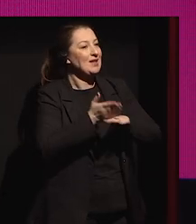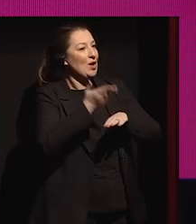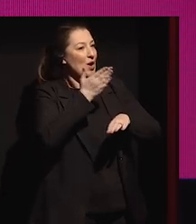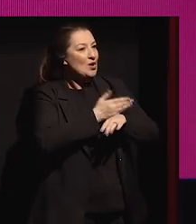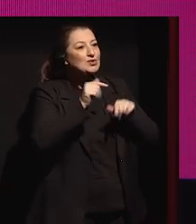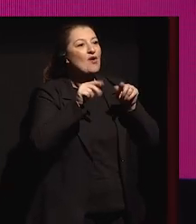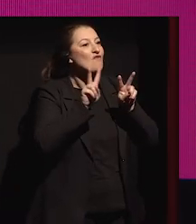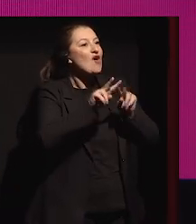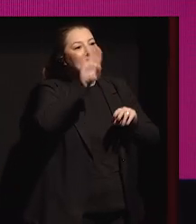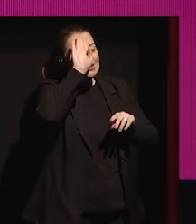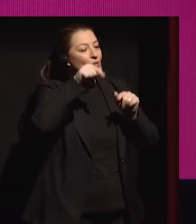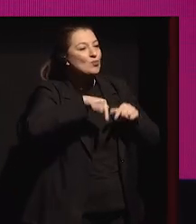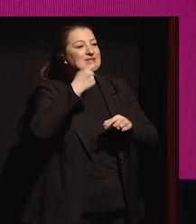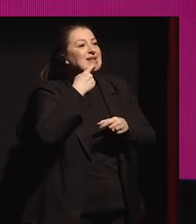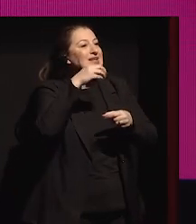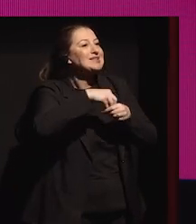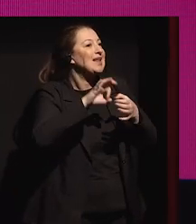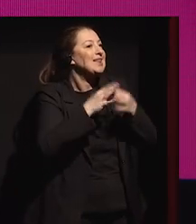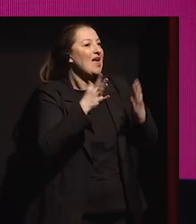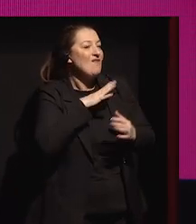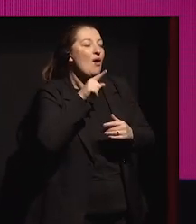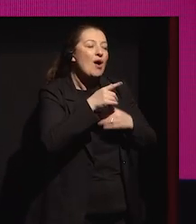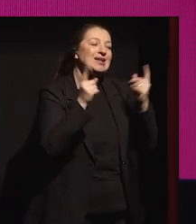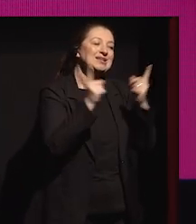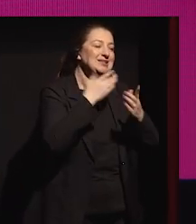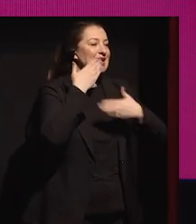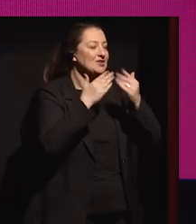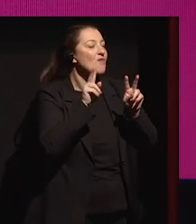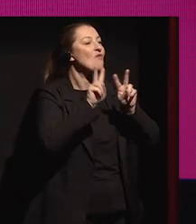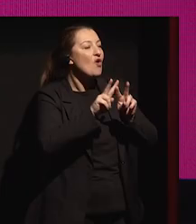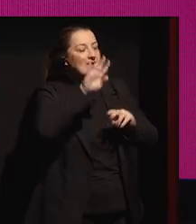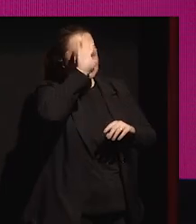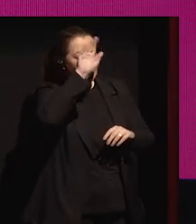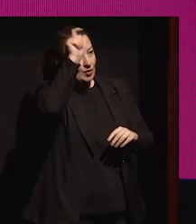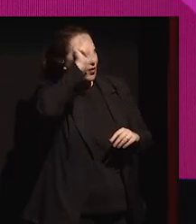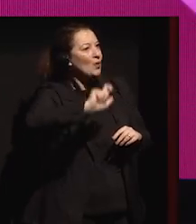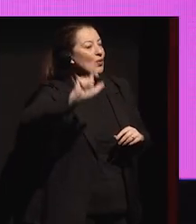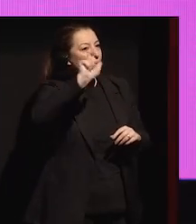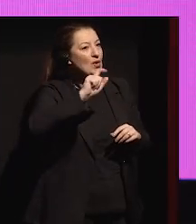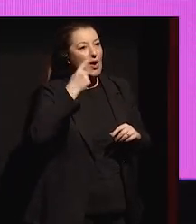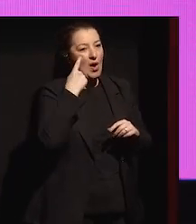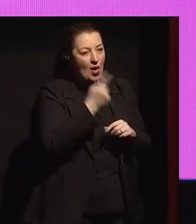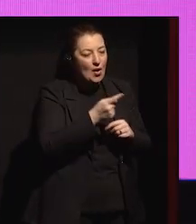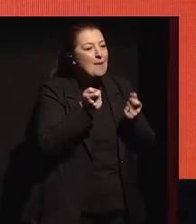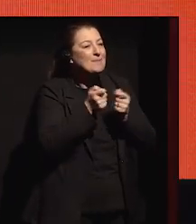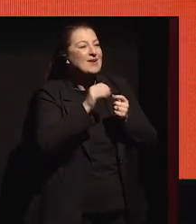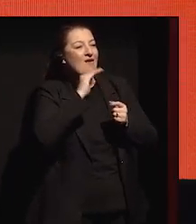for about this year's framework of WOW Istanbul I invite the Curator of WOW Istanbul Turkey and the Art Director of the British Council